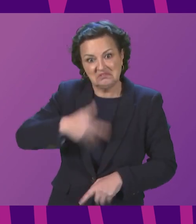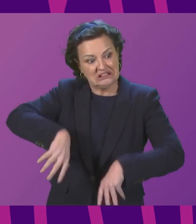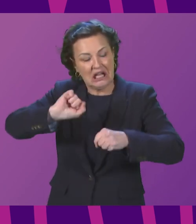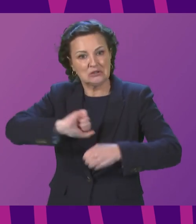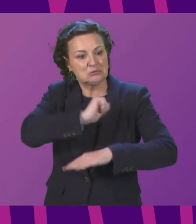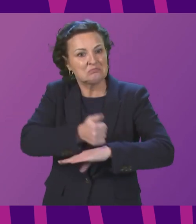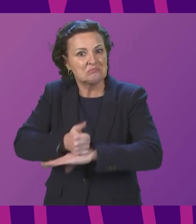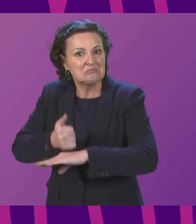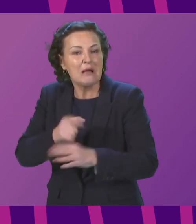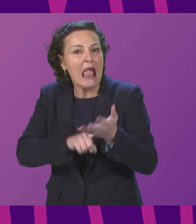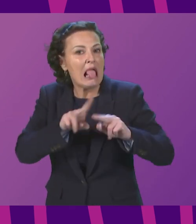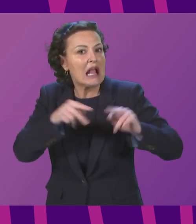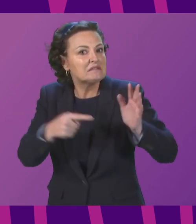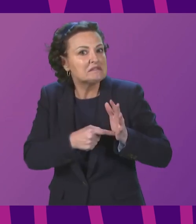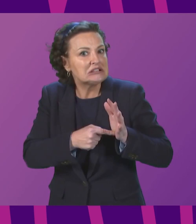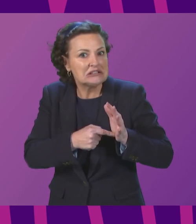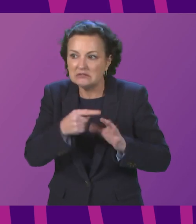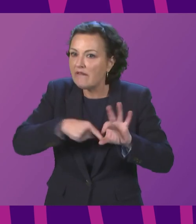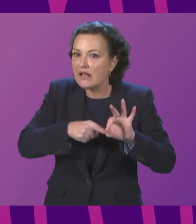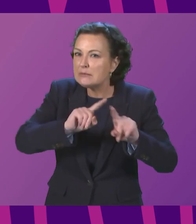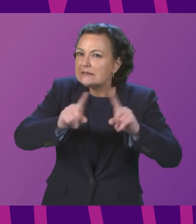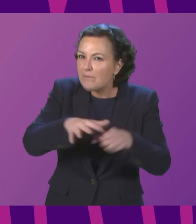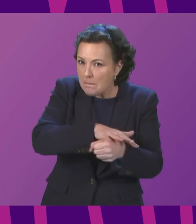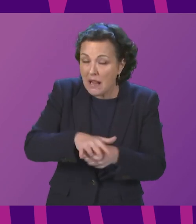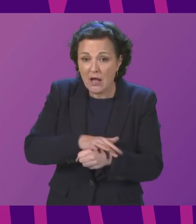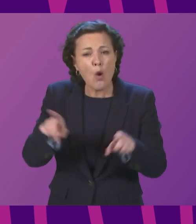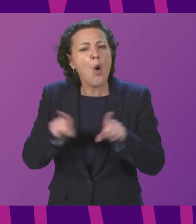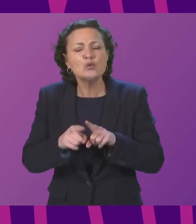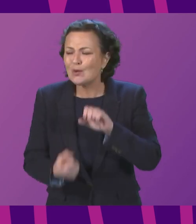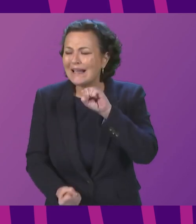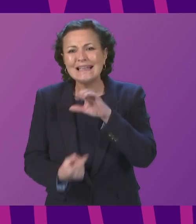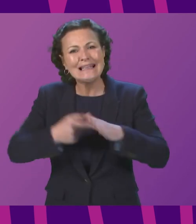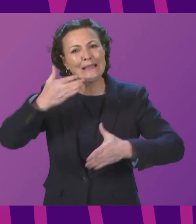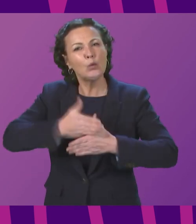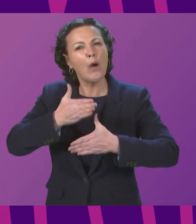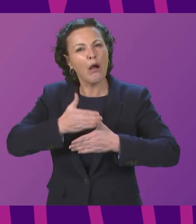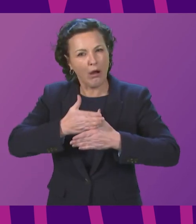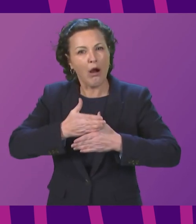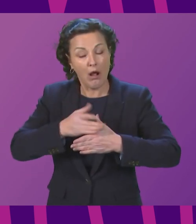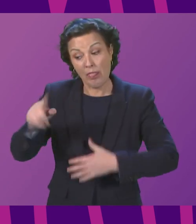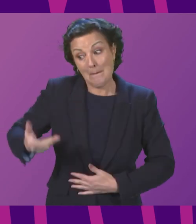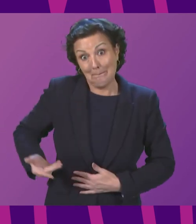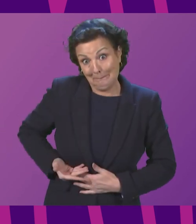There is also workplace testing for key workers; businesses that are part of that know how